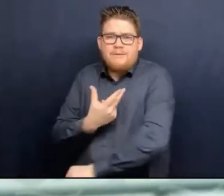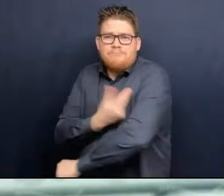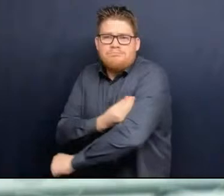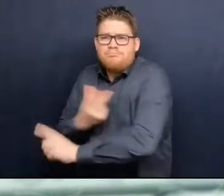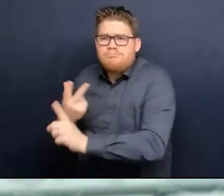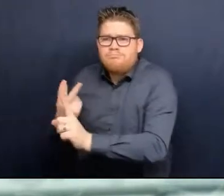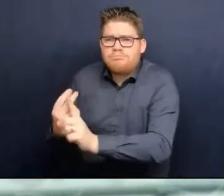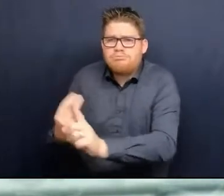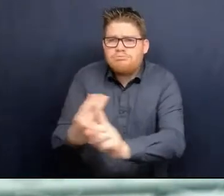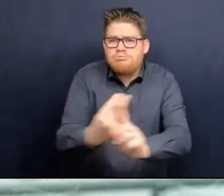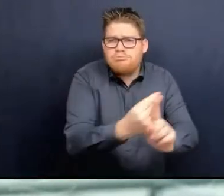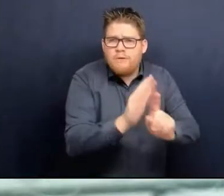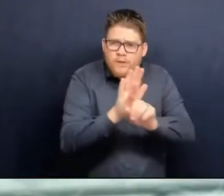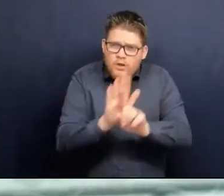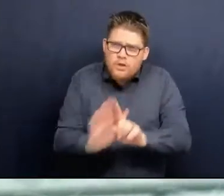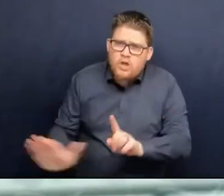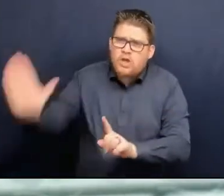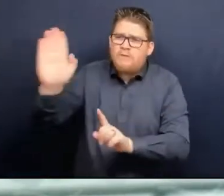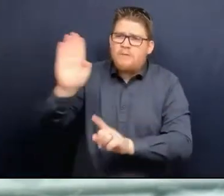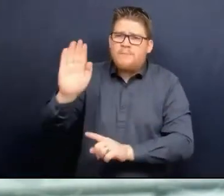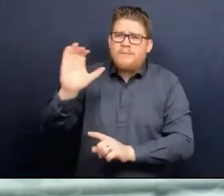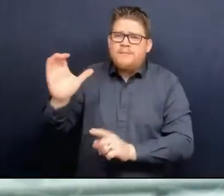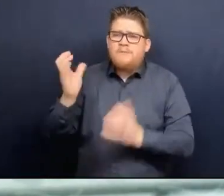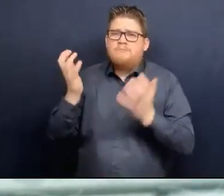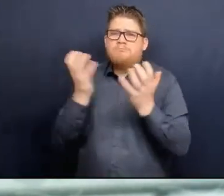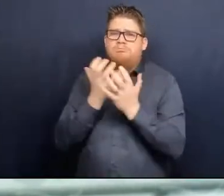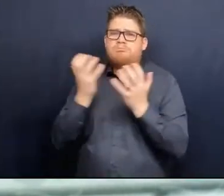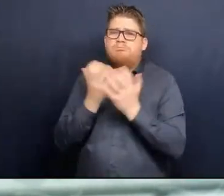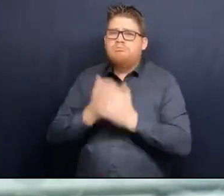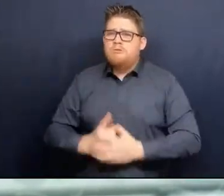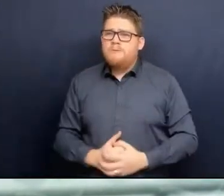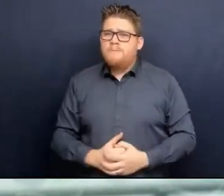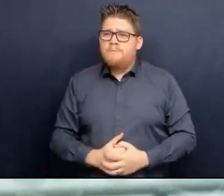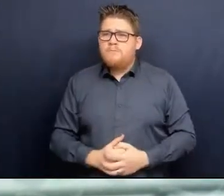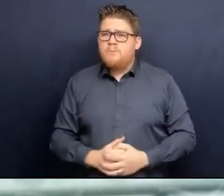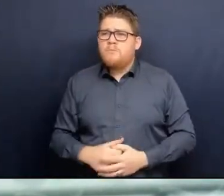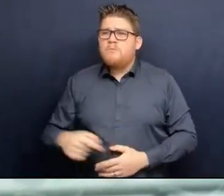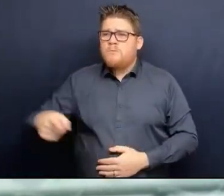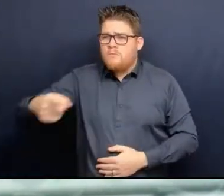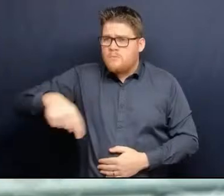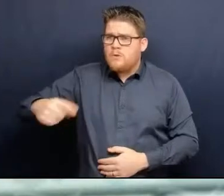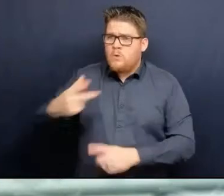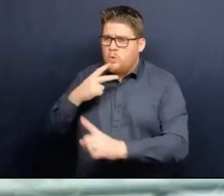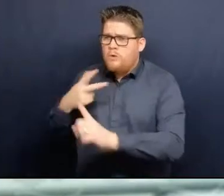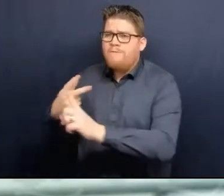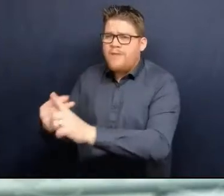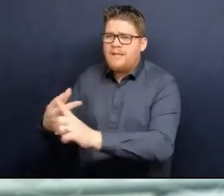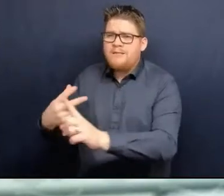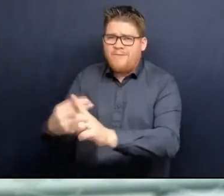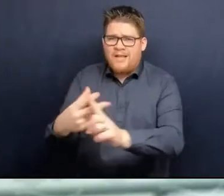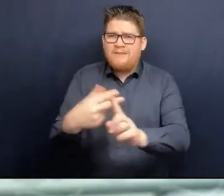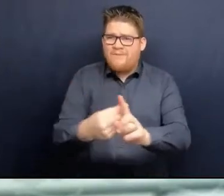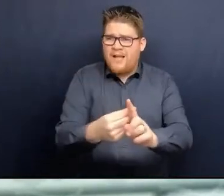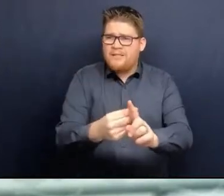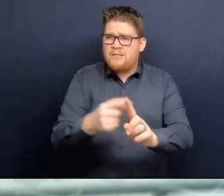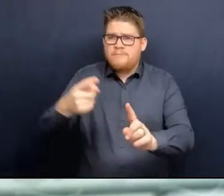every corner of British Columbia and people immunize ear's from all walks of life have been